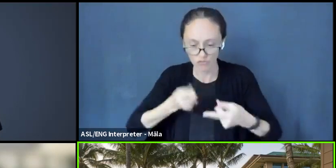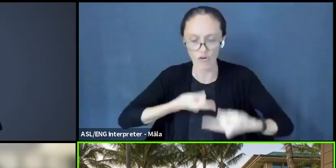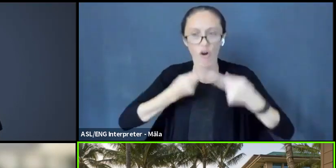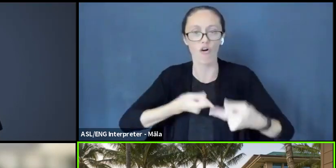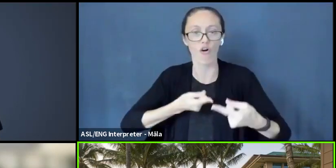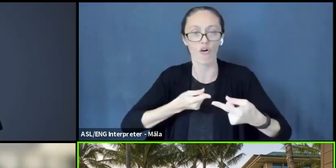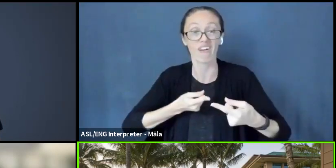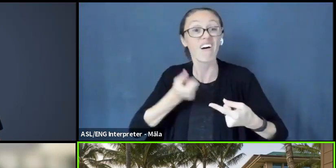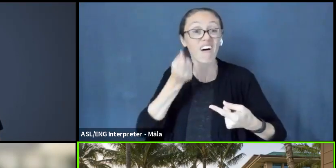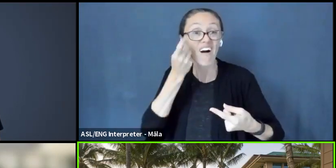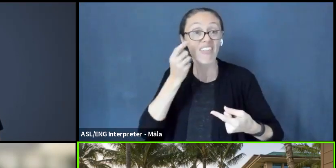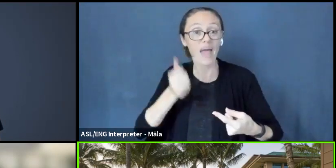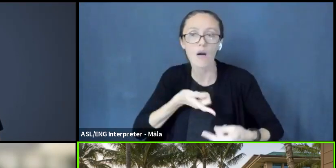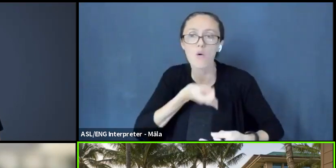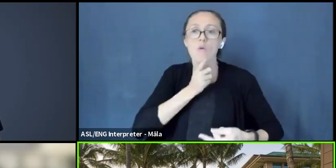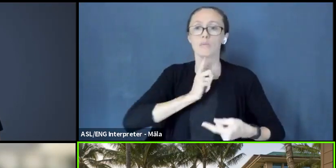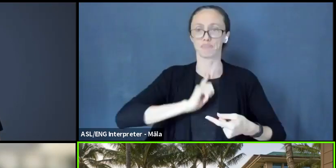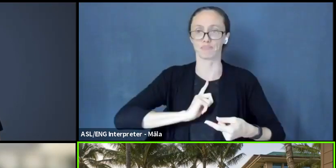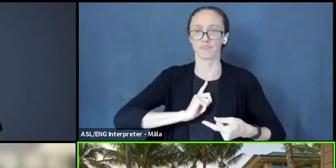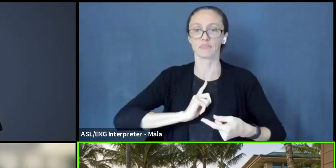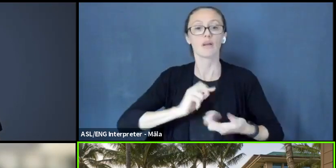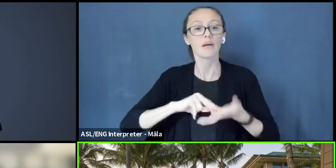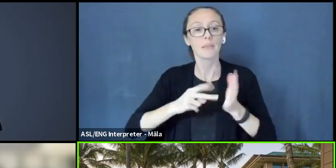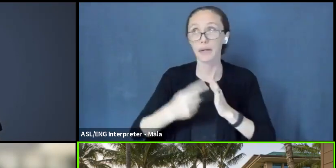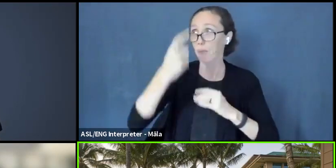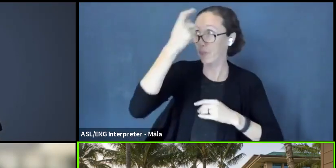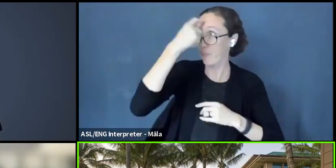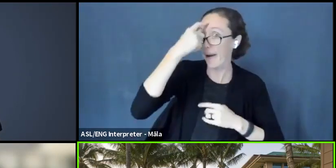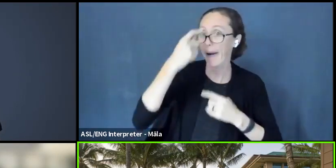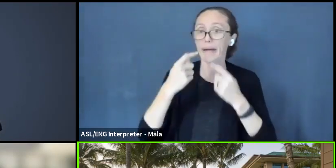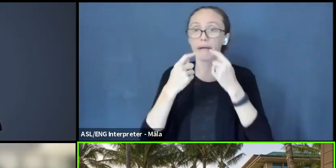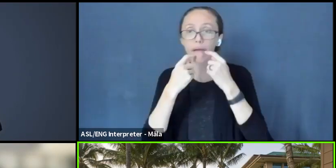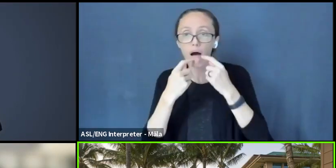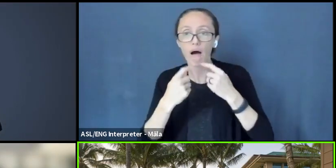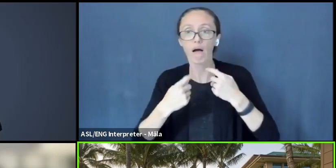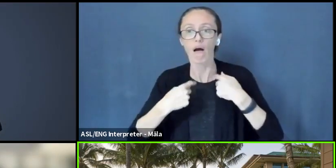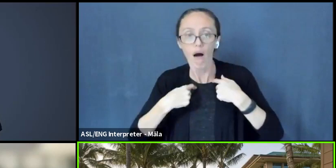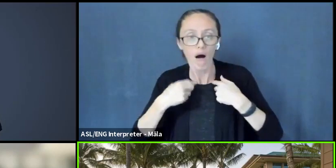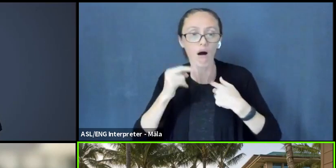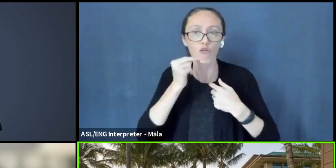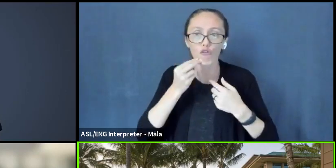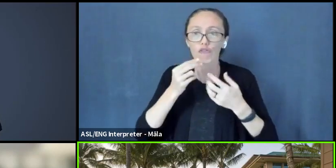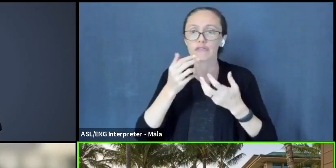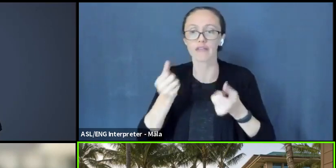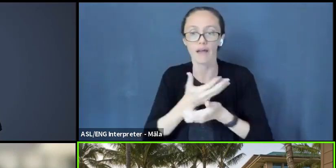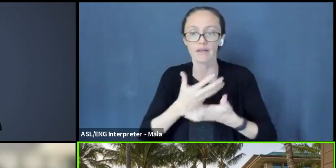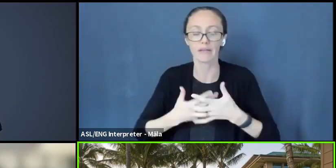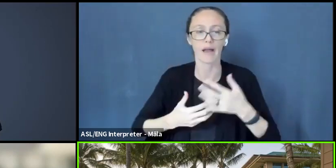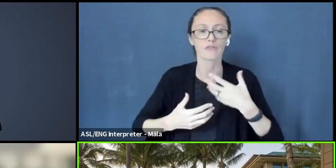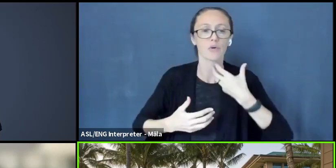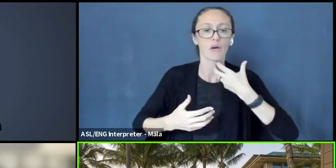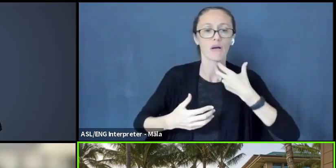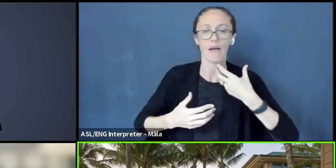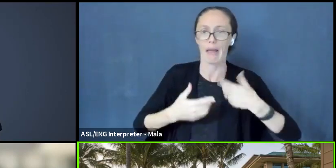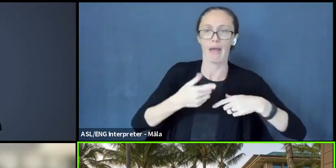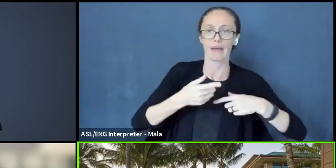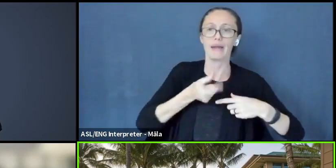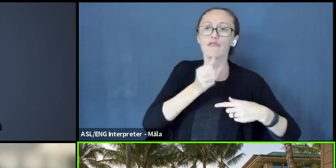the nerves and the tongue and closing off airways so you don't inhale your food into